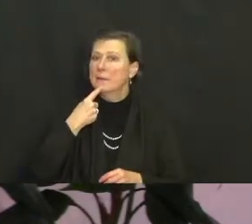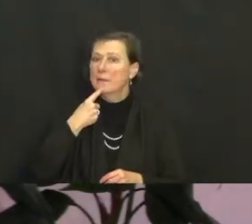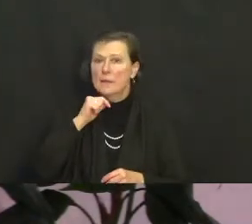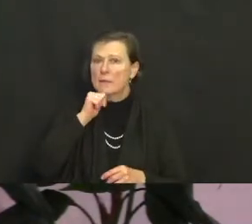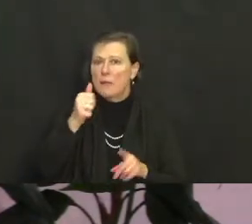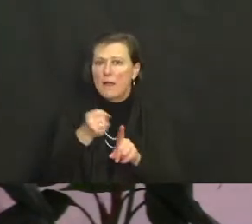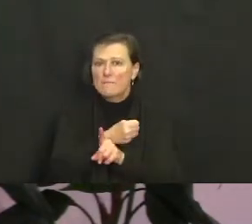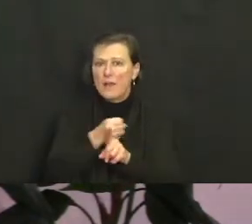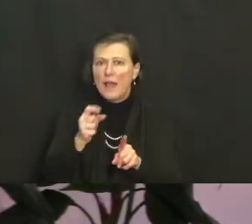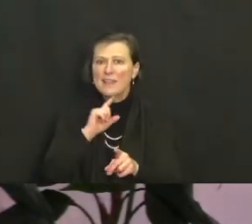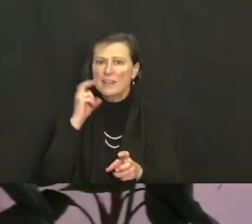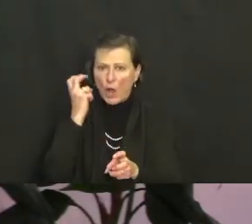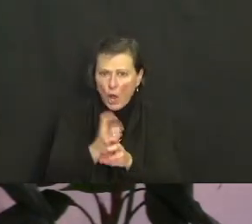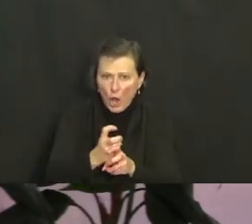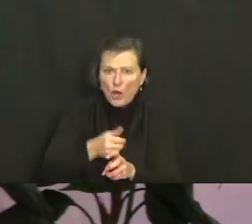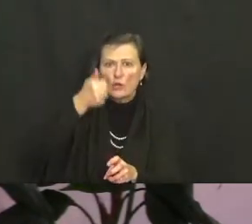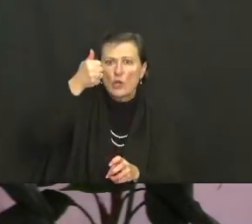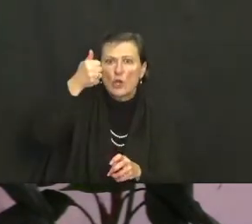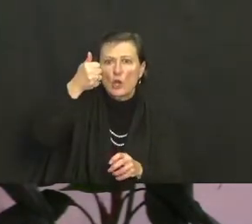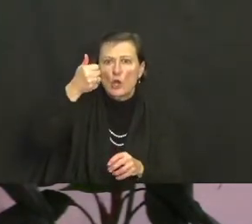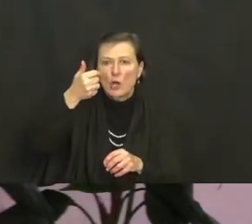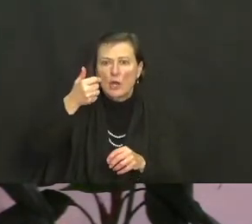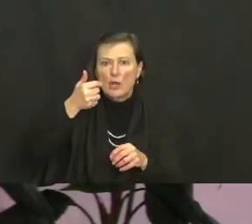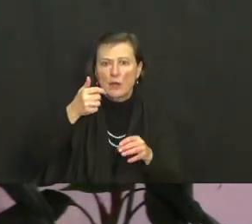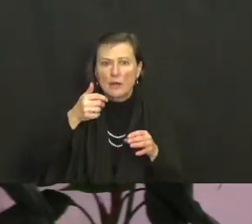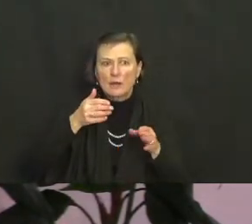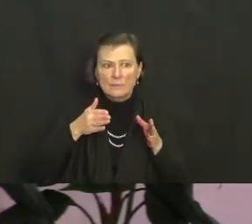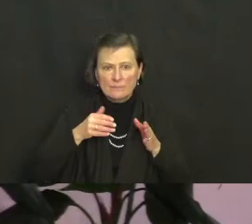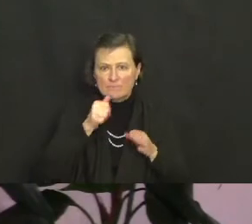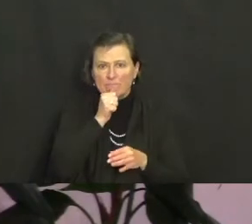a harder discipline, morally and strategically.